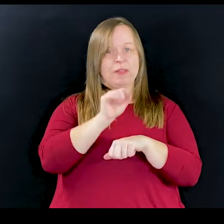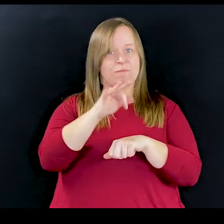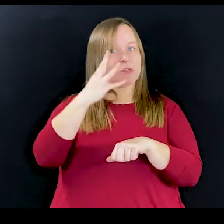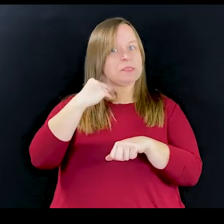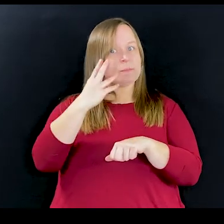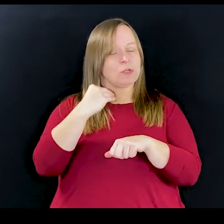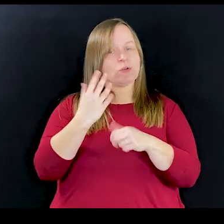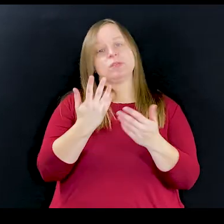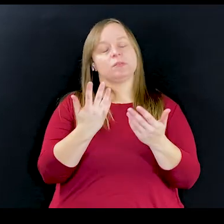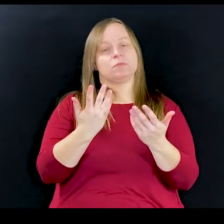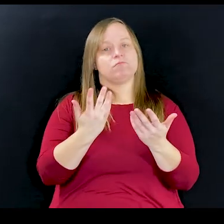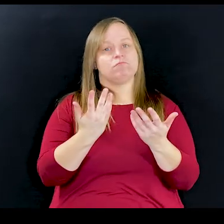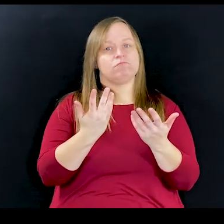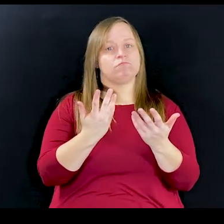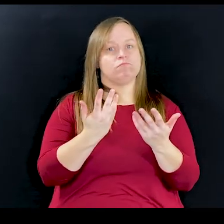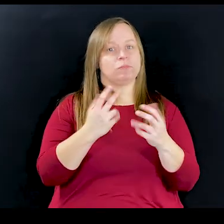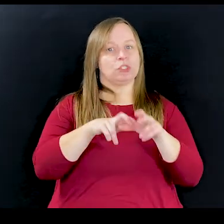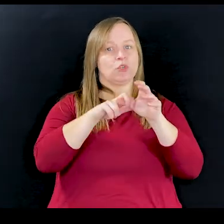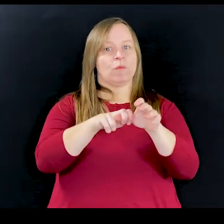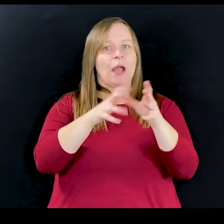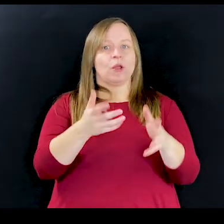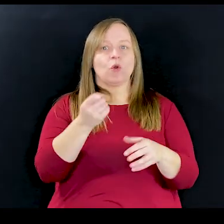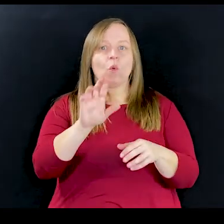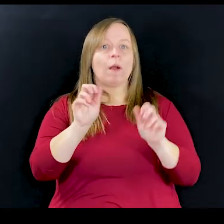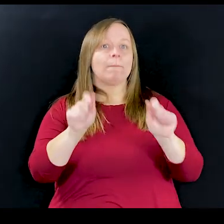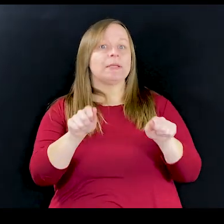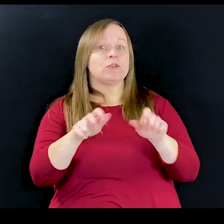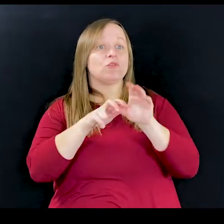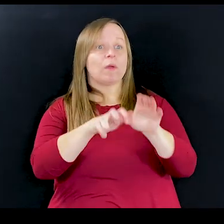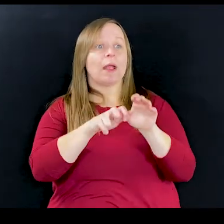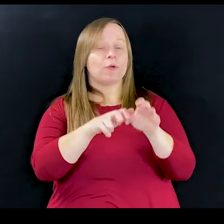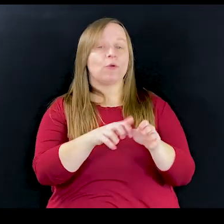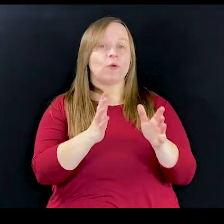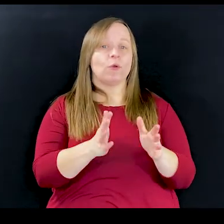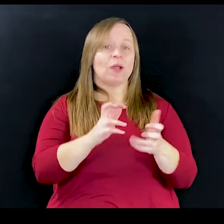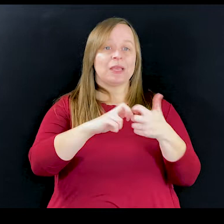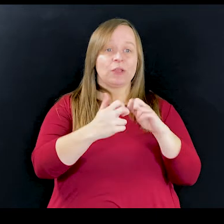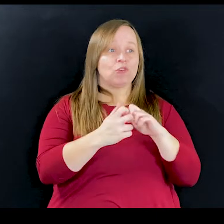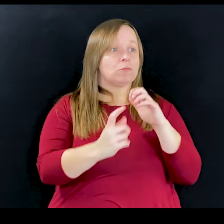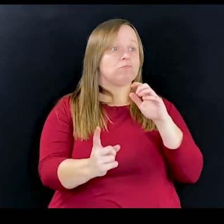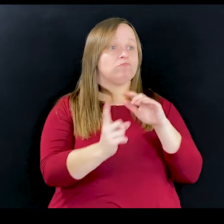if you experienced as a rider or a potential rider an issue